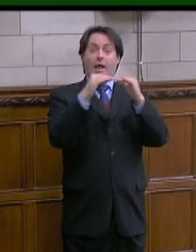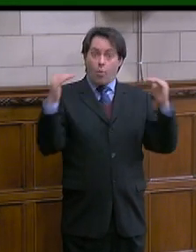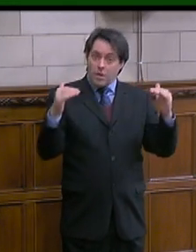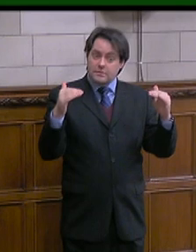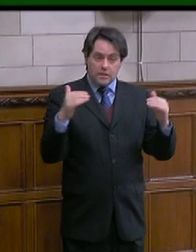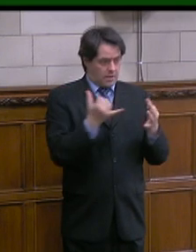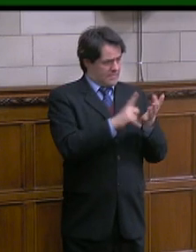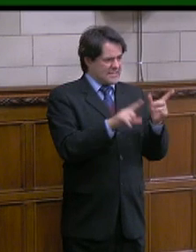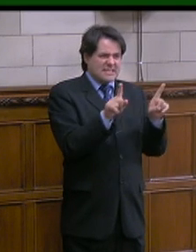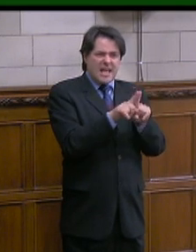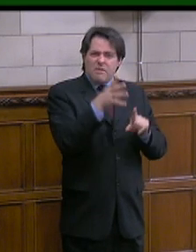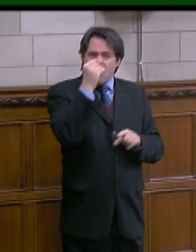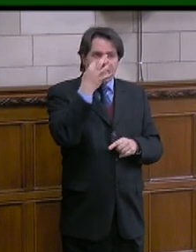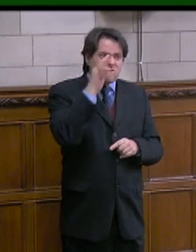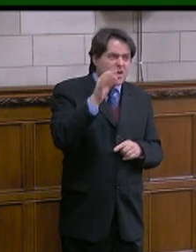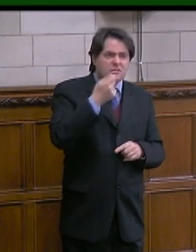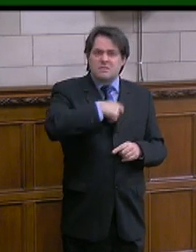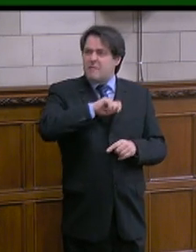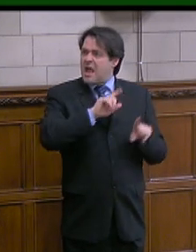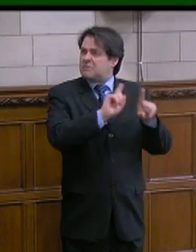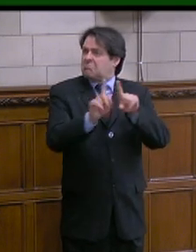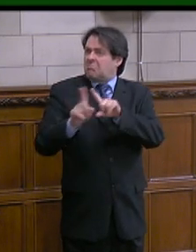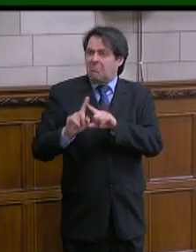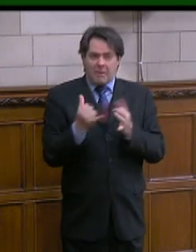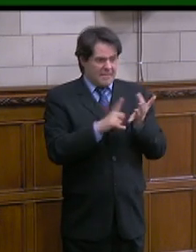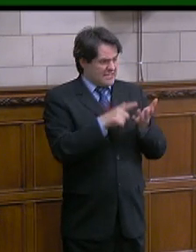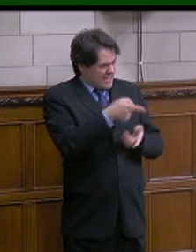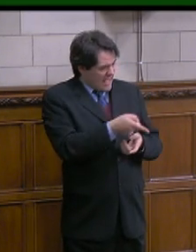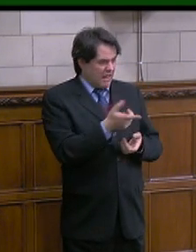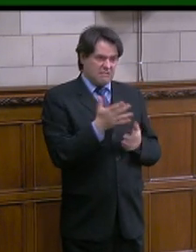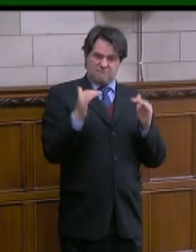BSL to learning French or Spanish and said that BSL was at least equally important.